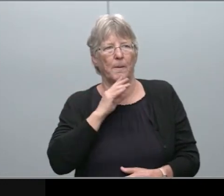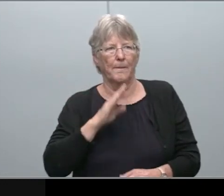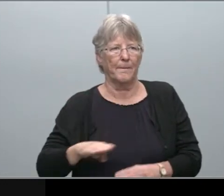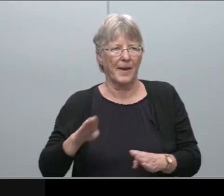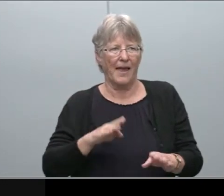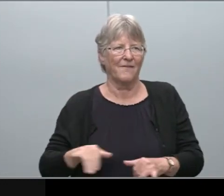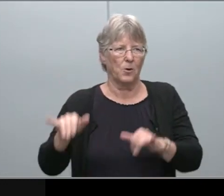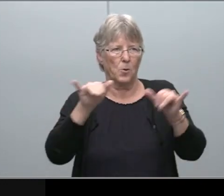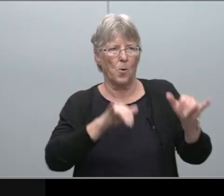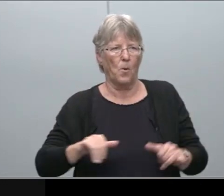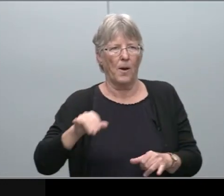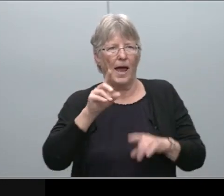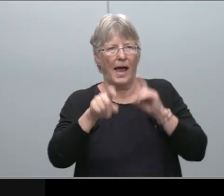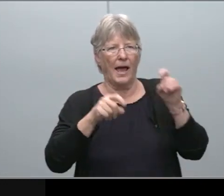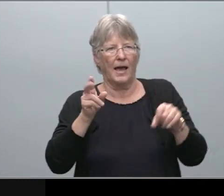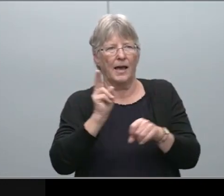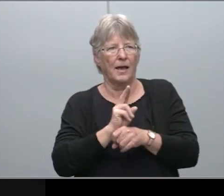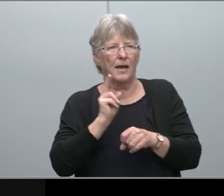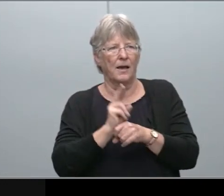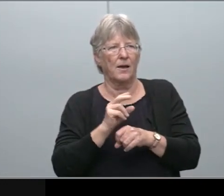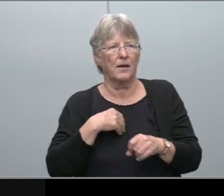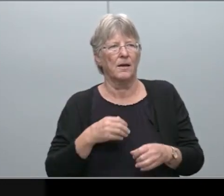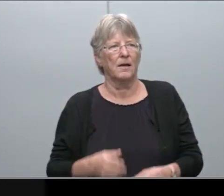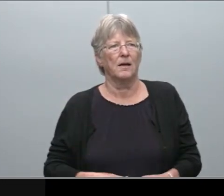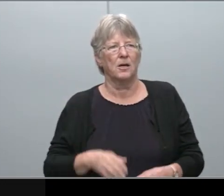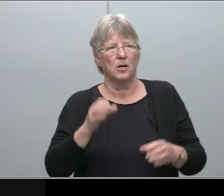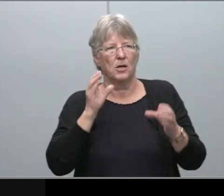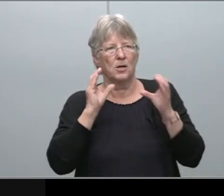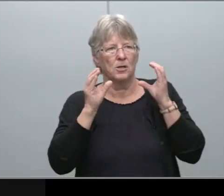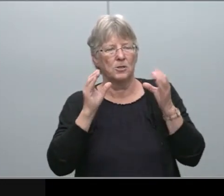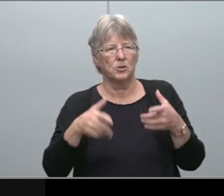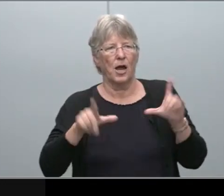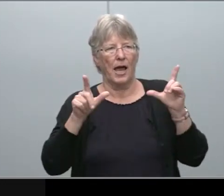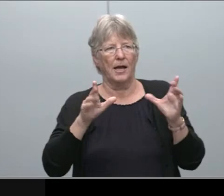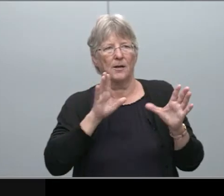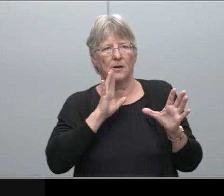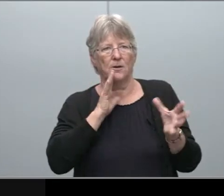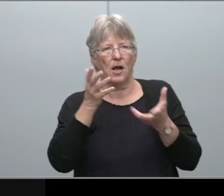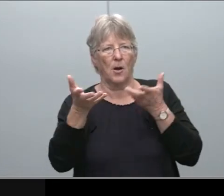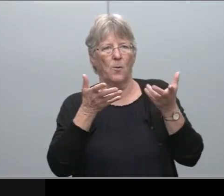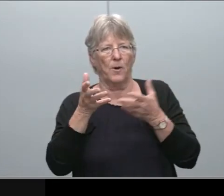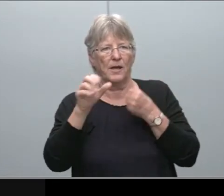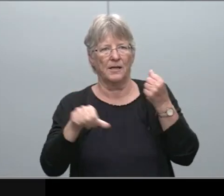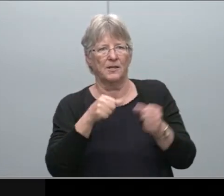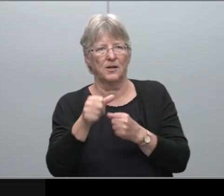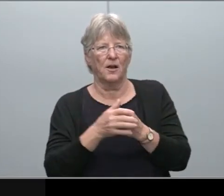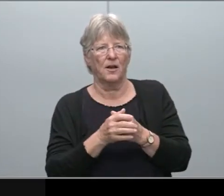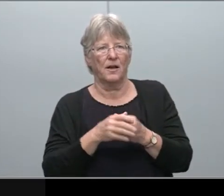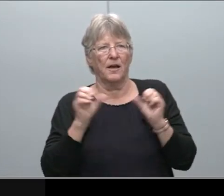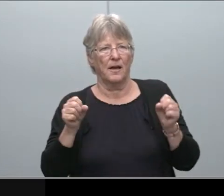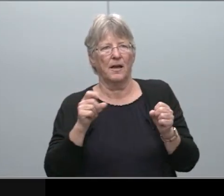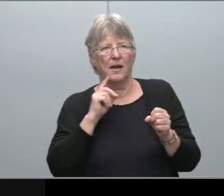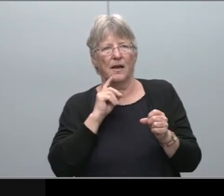We also are designing a peer tutoring opportunity for students in high schools, where they can tutor each other.